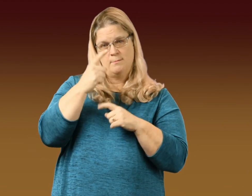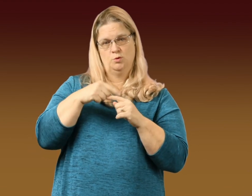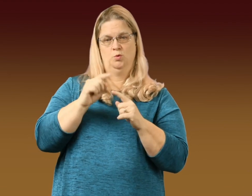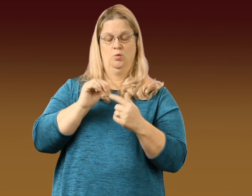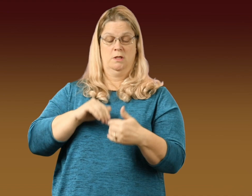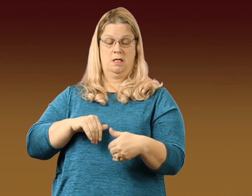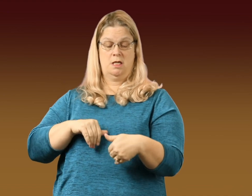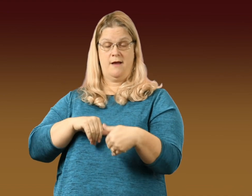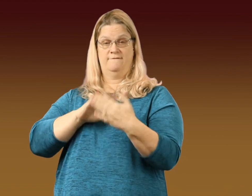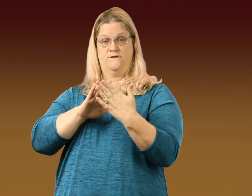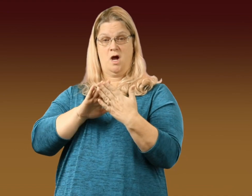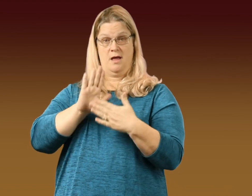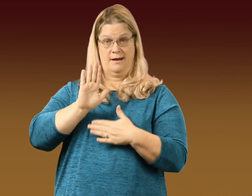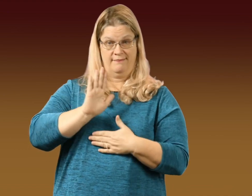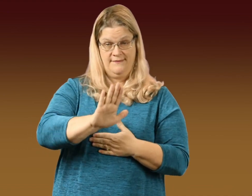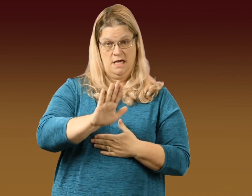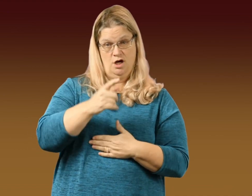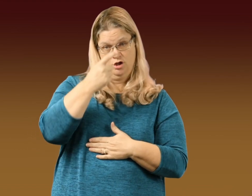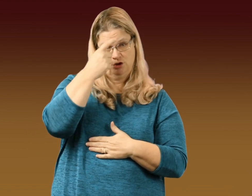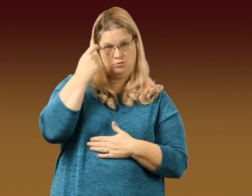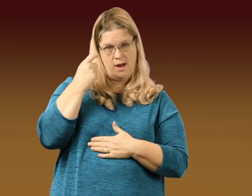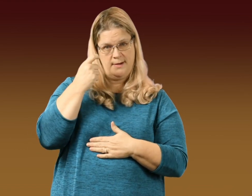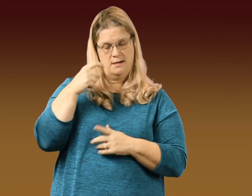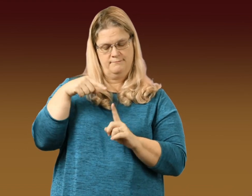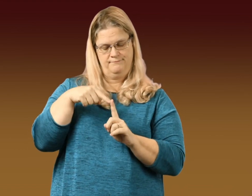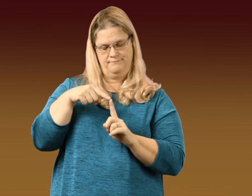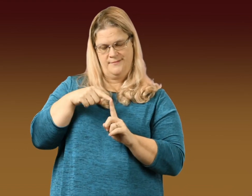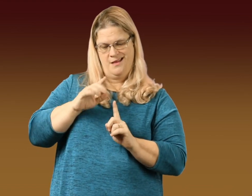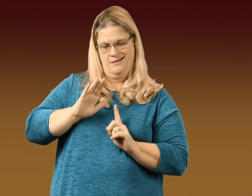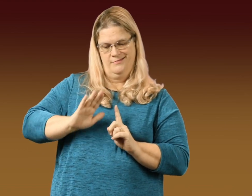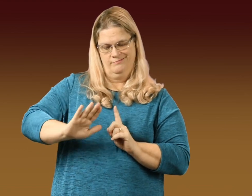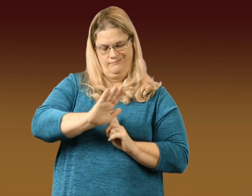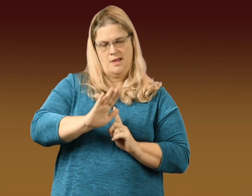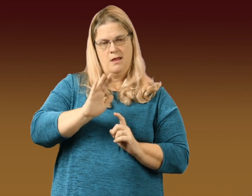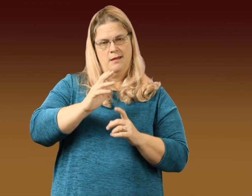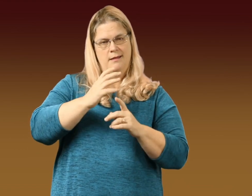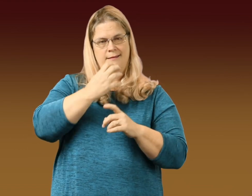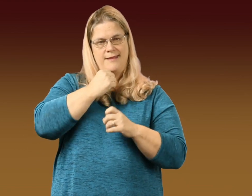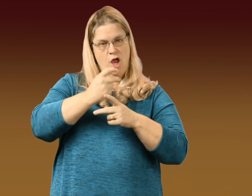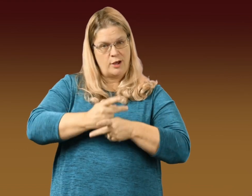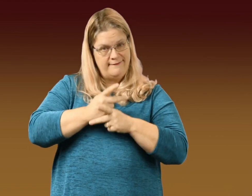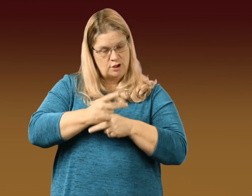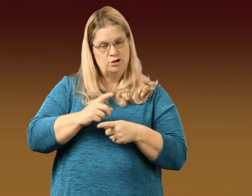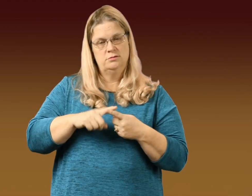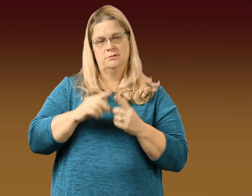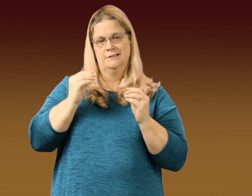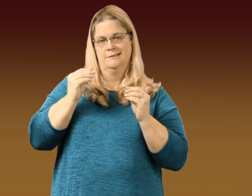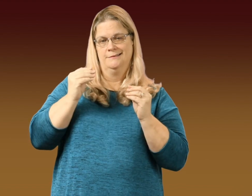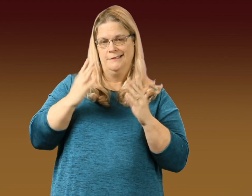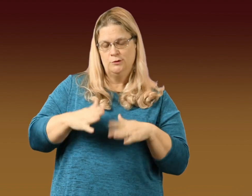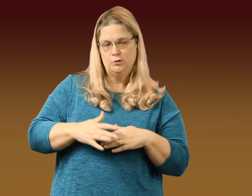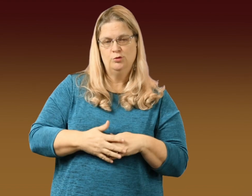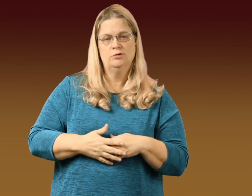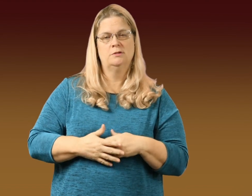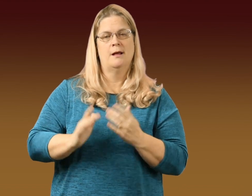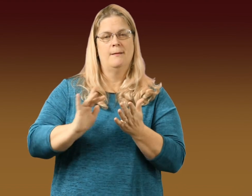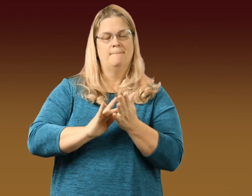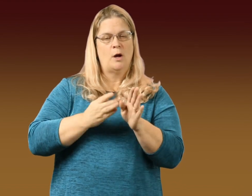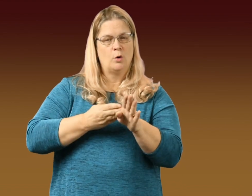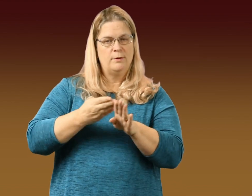In order for those to confront their trauma, their caregivers, teachers,